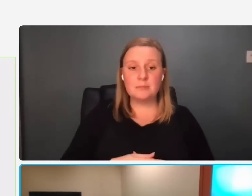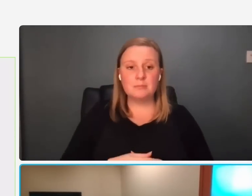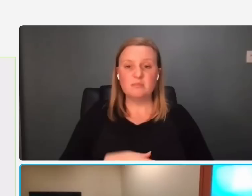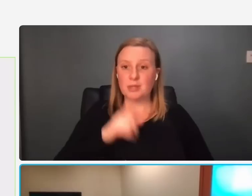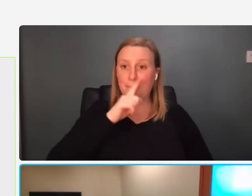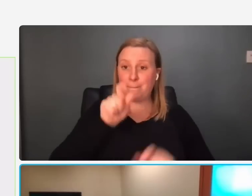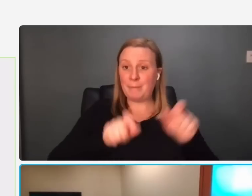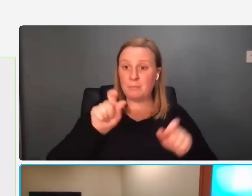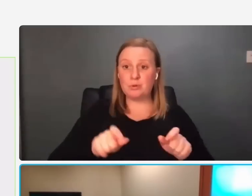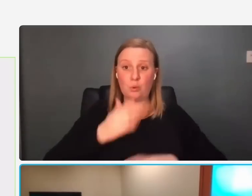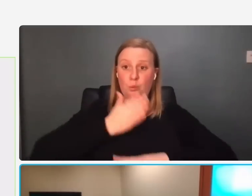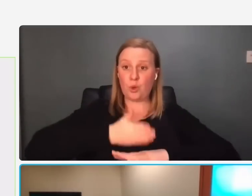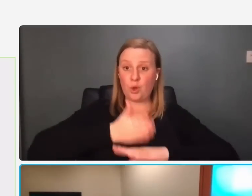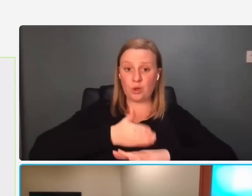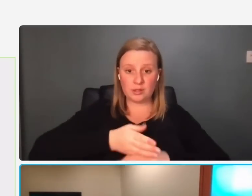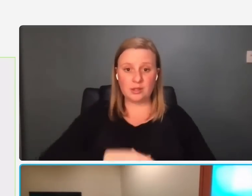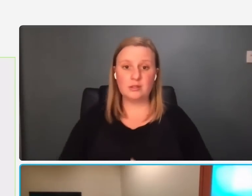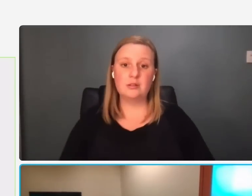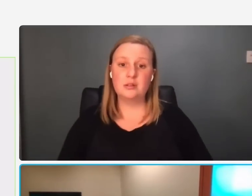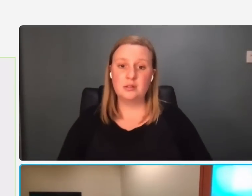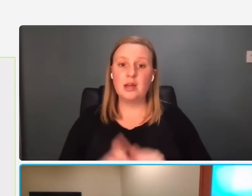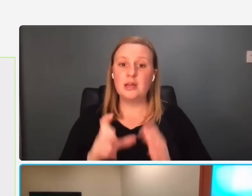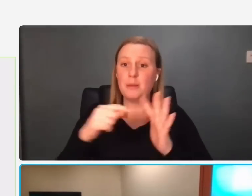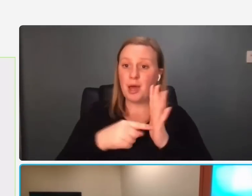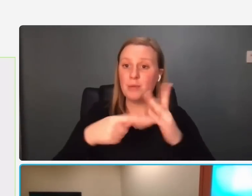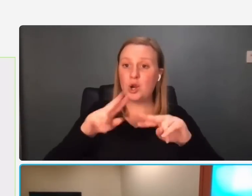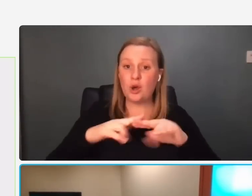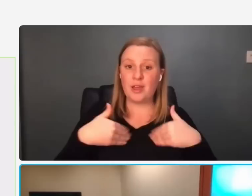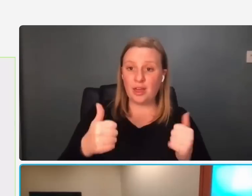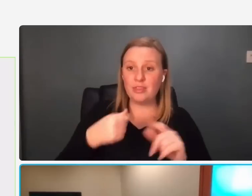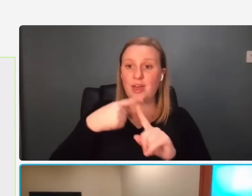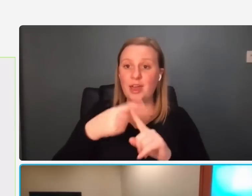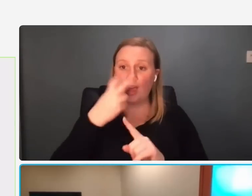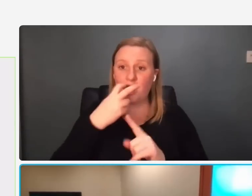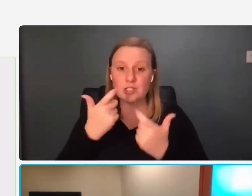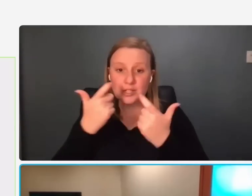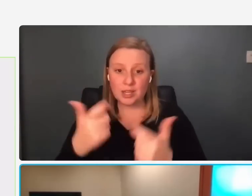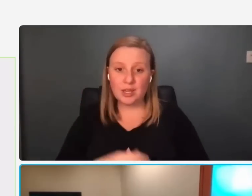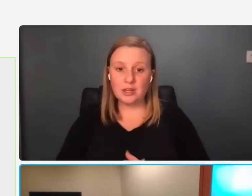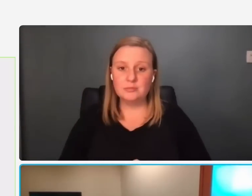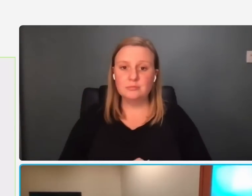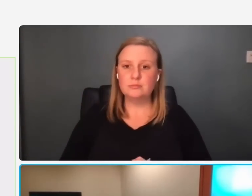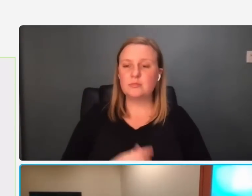are the stewards of aged care regulation and play a key role in maintaining the health of regulation.